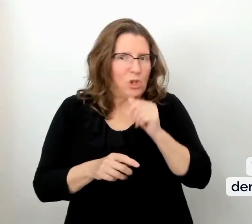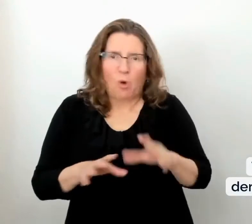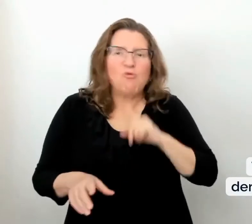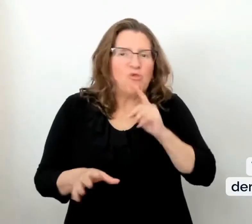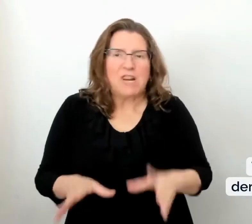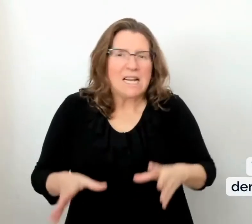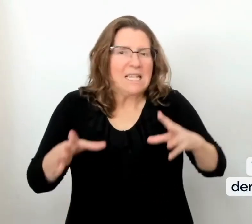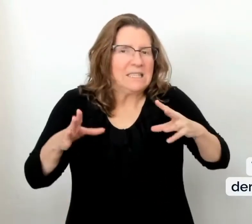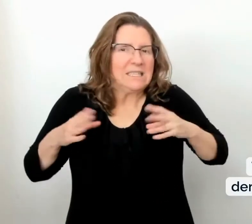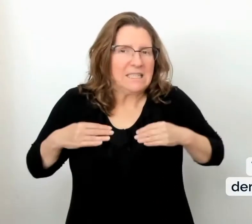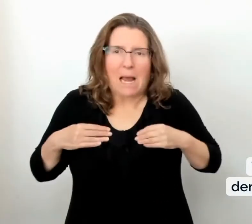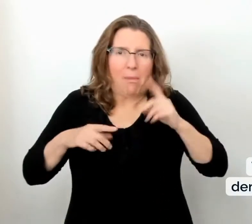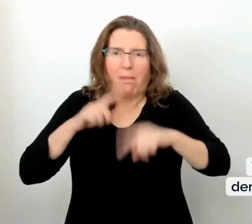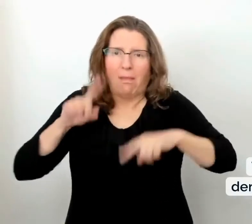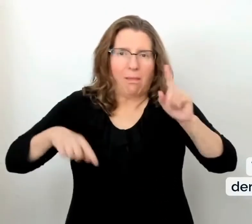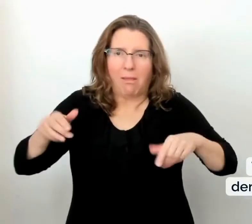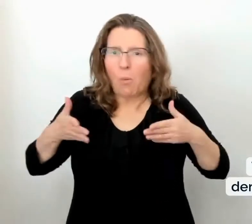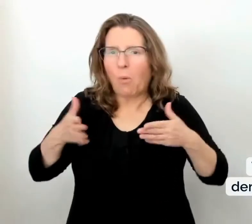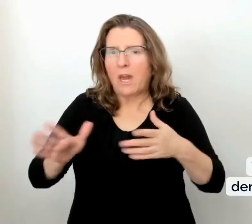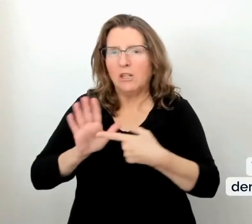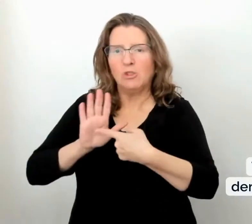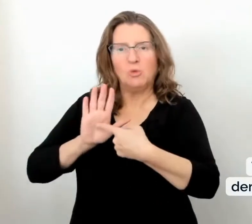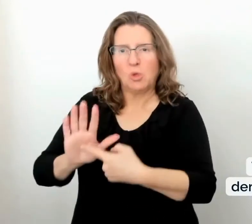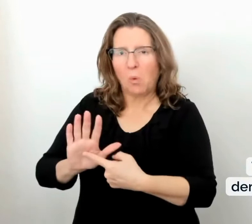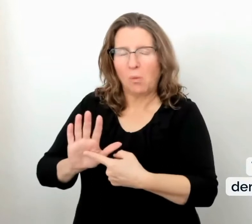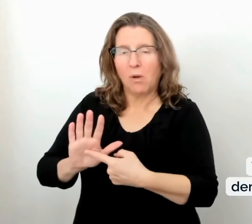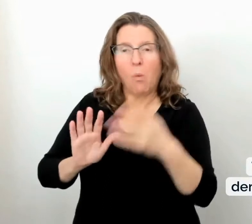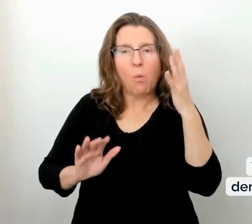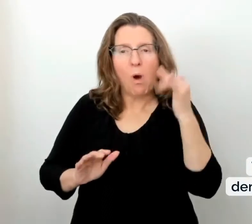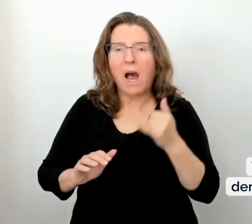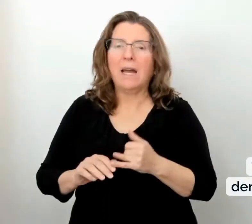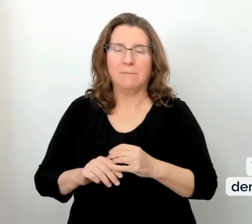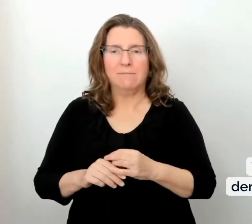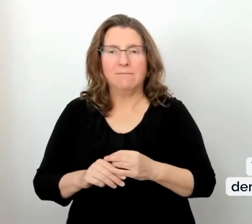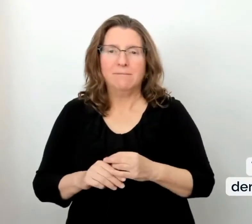They are not very flexible in allowing students multiple ways of demonstrating learning.